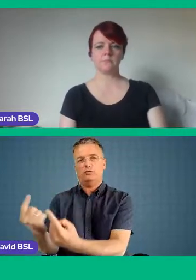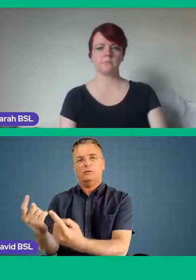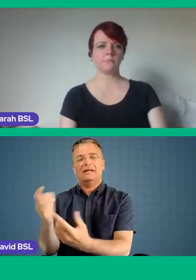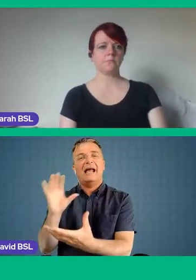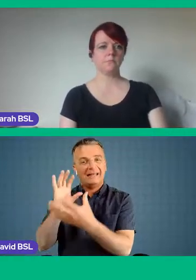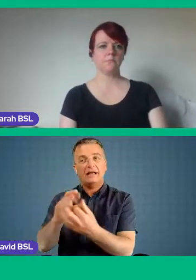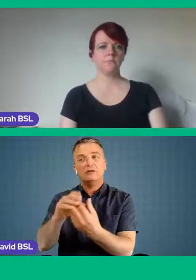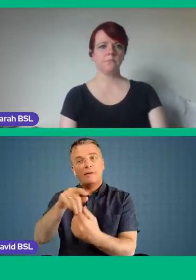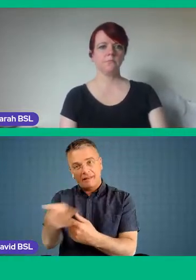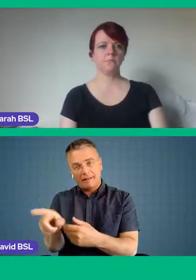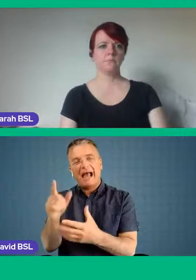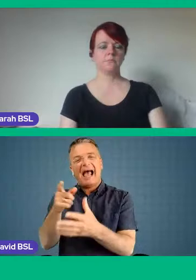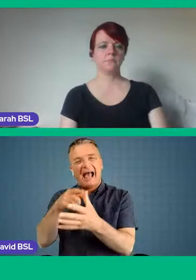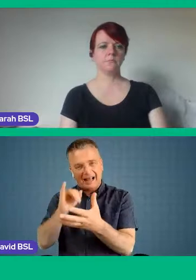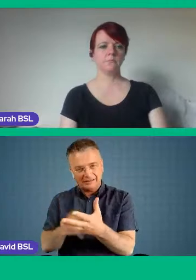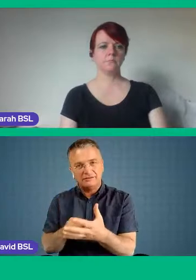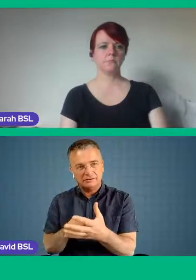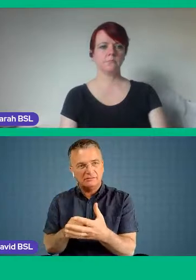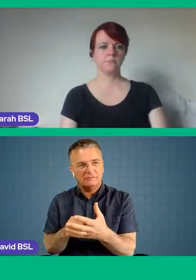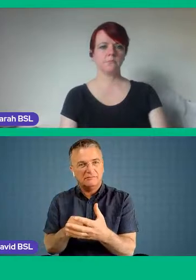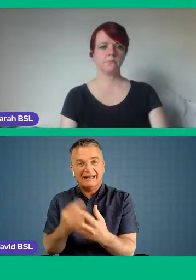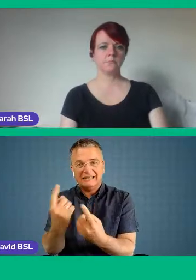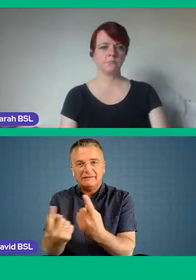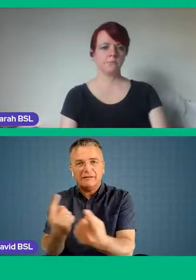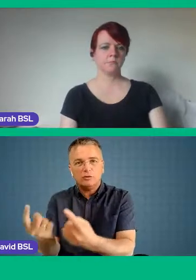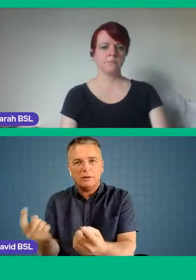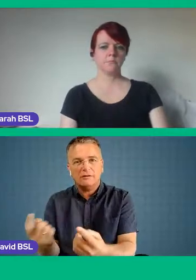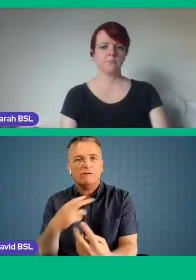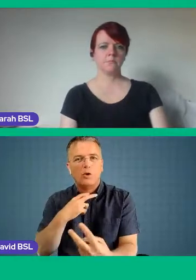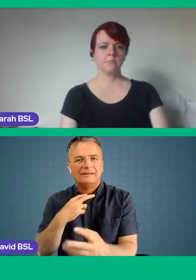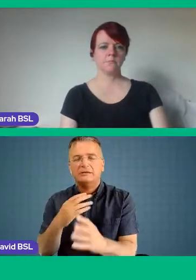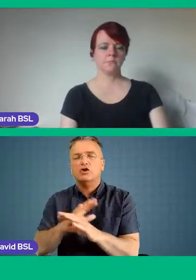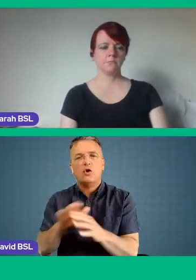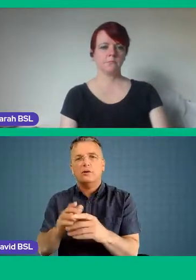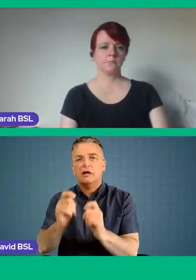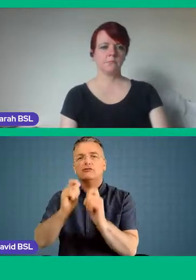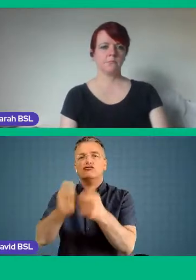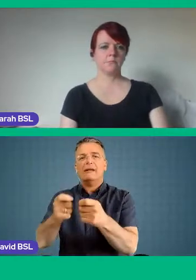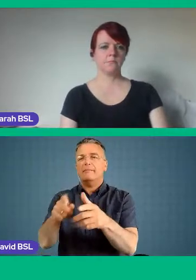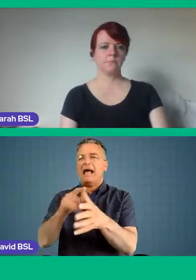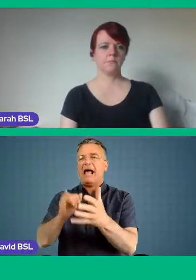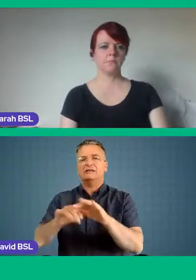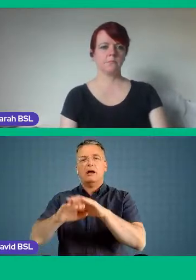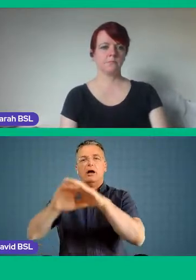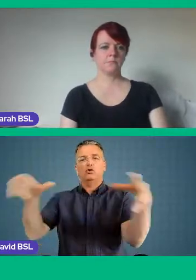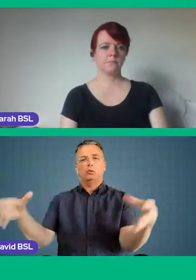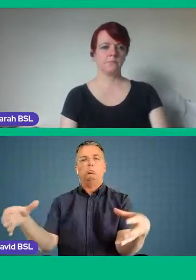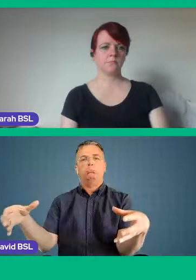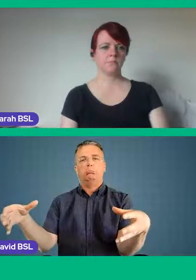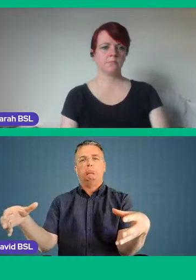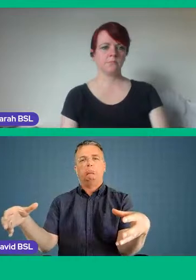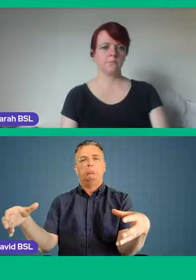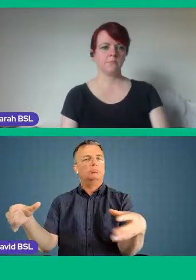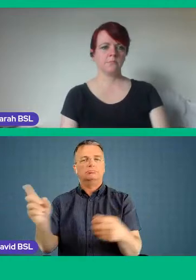individuals and engage with them as individual voices, not treatment as a homogenous whole. These communities and you might be seeking to